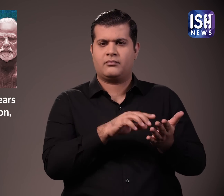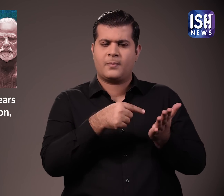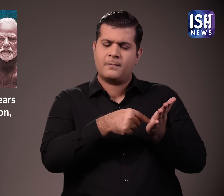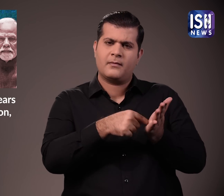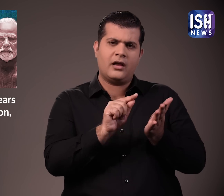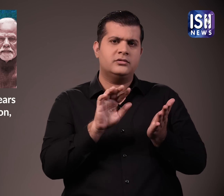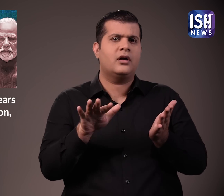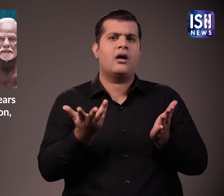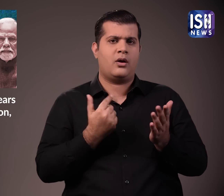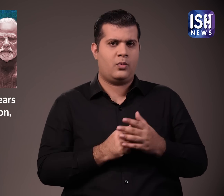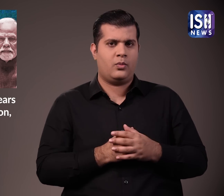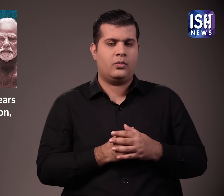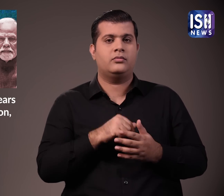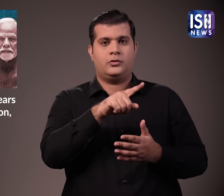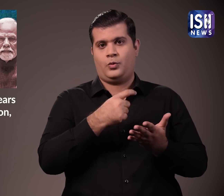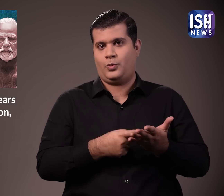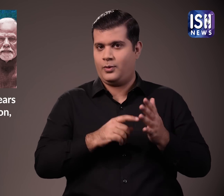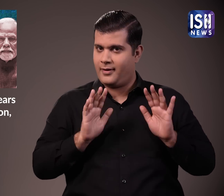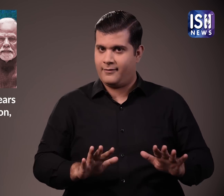In order to pass bills there are rules.